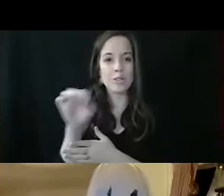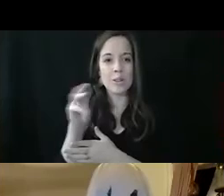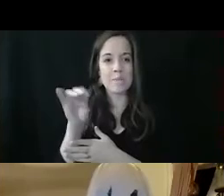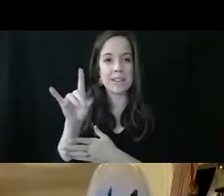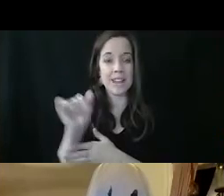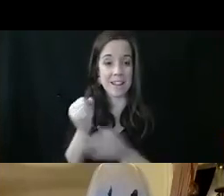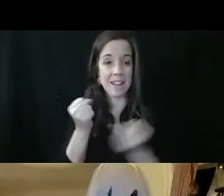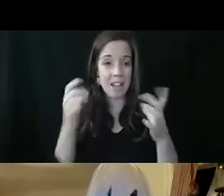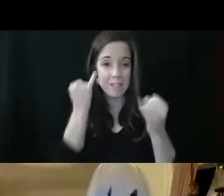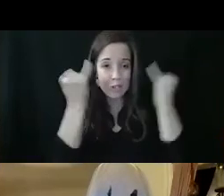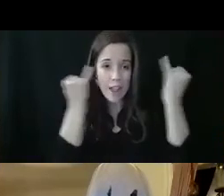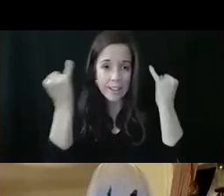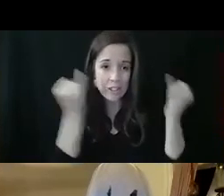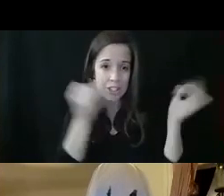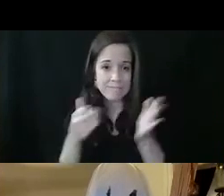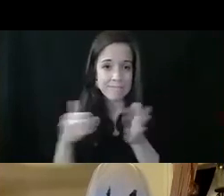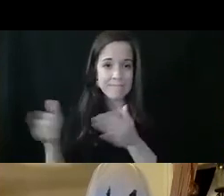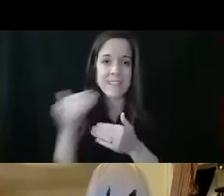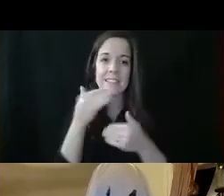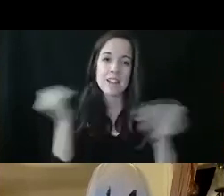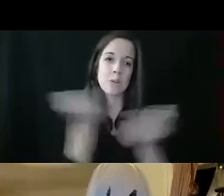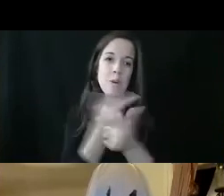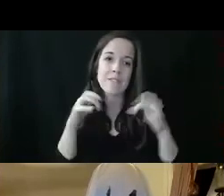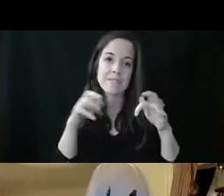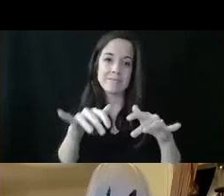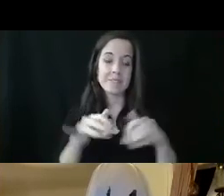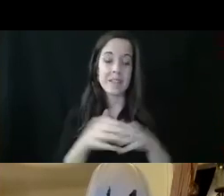So, thank you all for being here. I’m telling you that because if there is